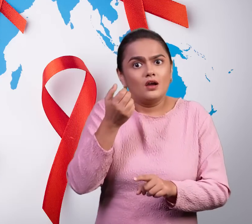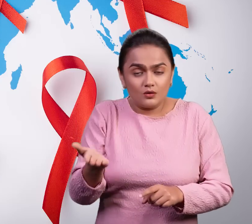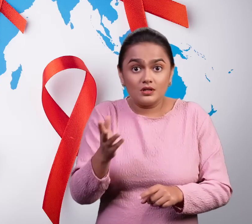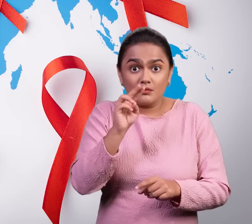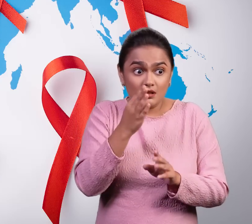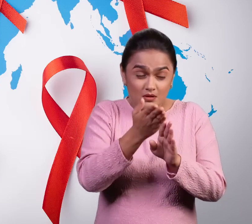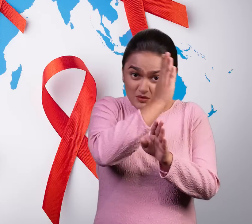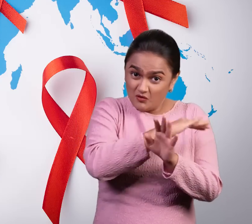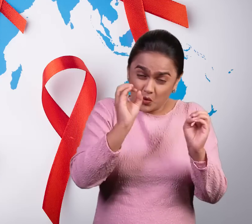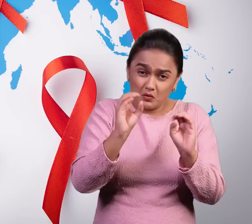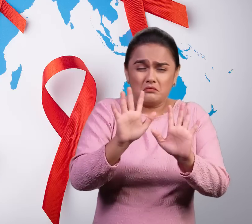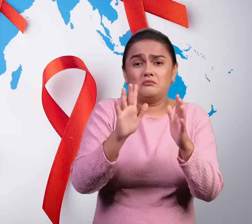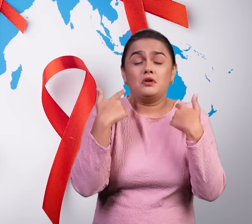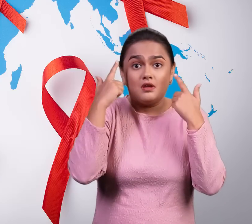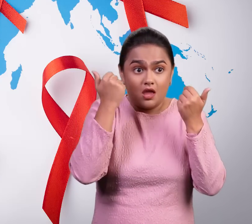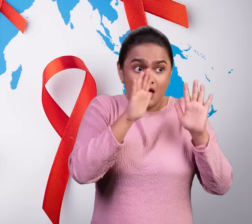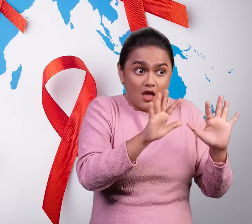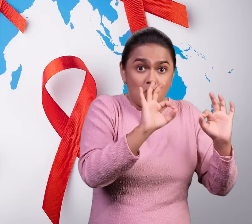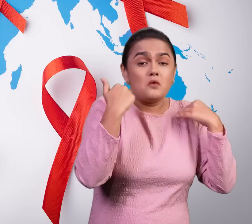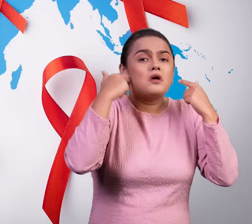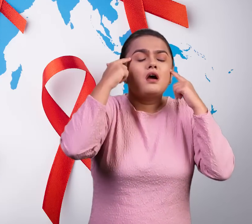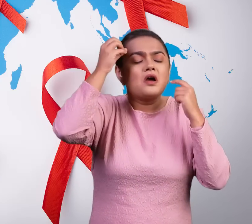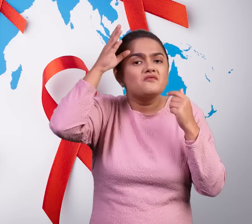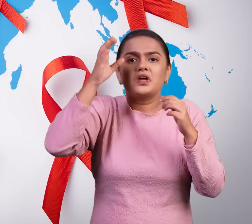It's not that HIV didn't exist before; we just weren't aware of it.